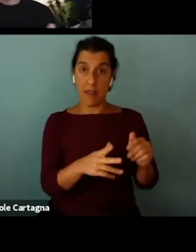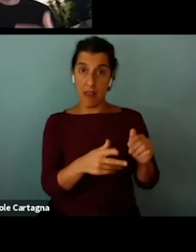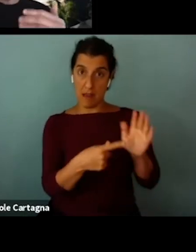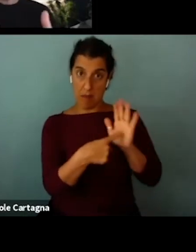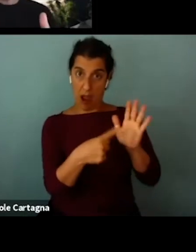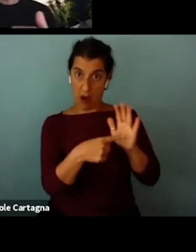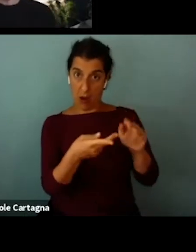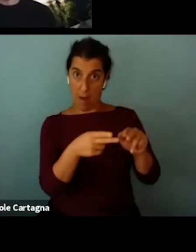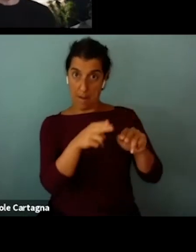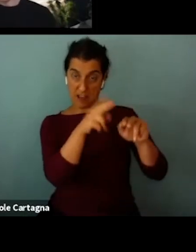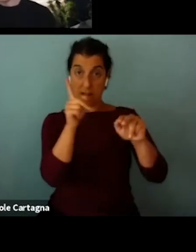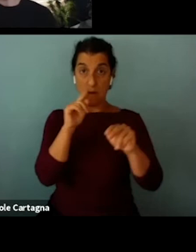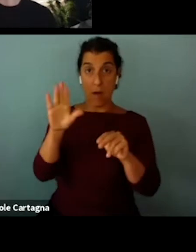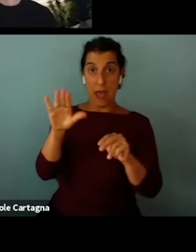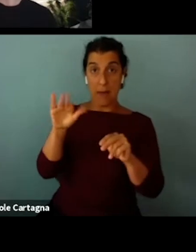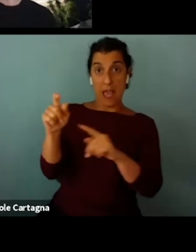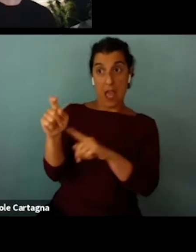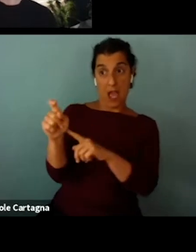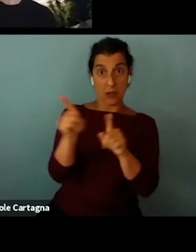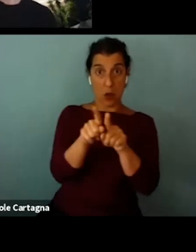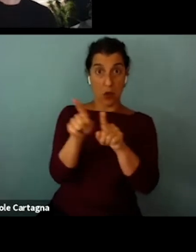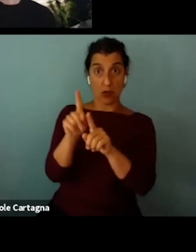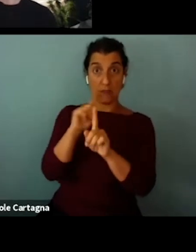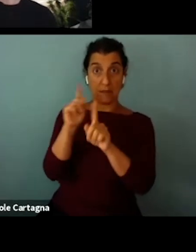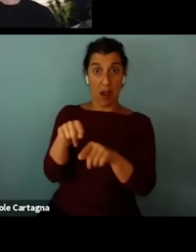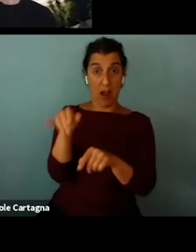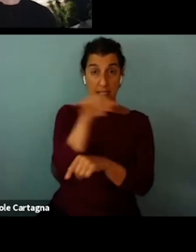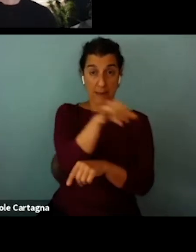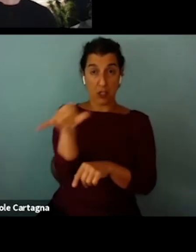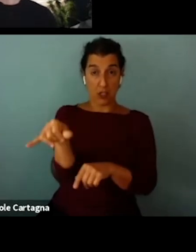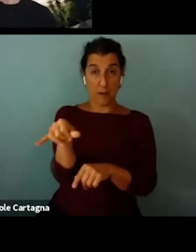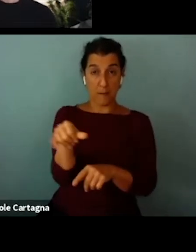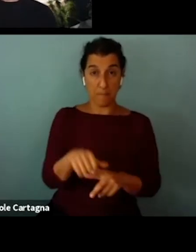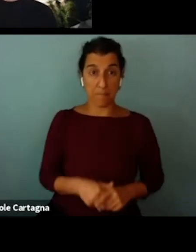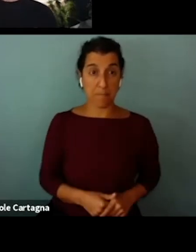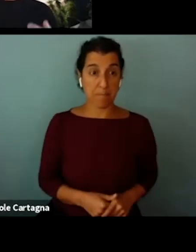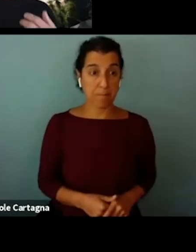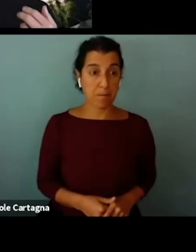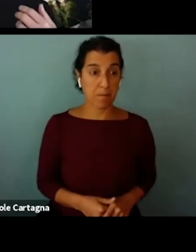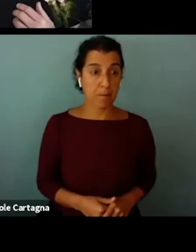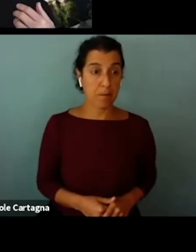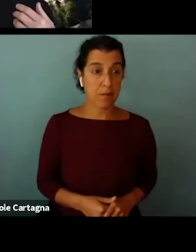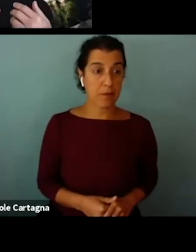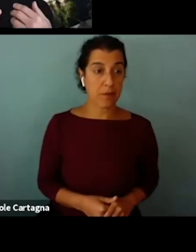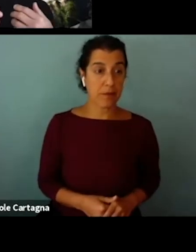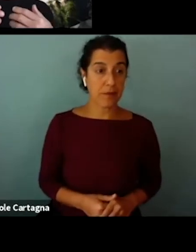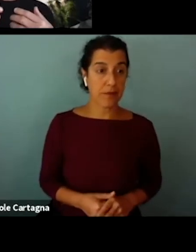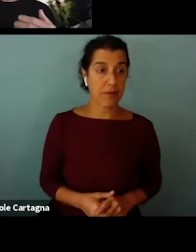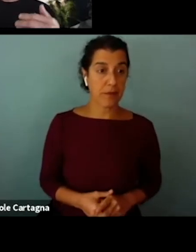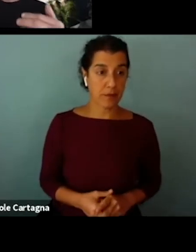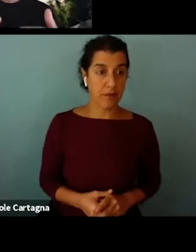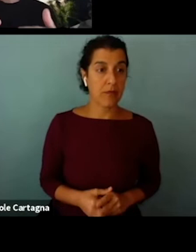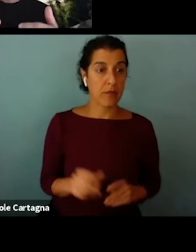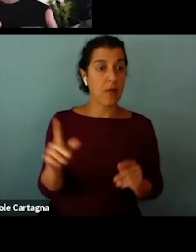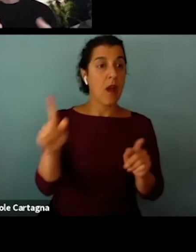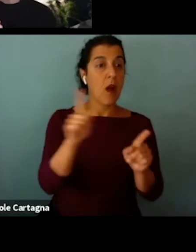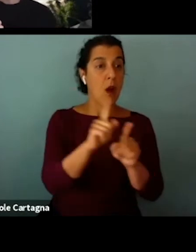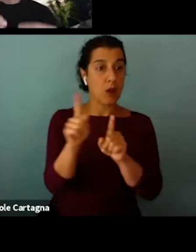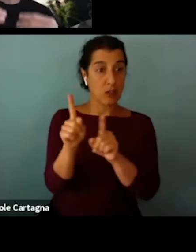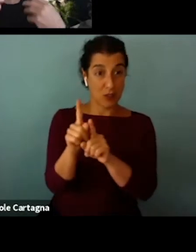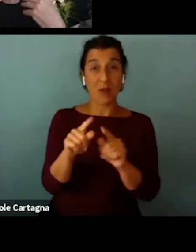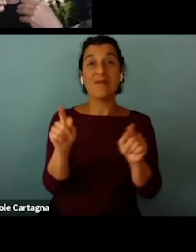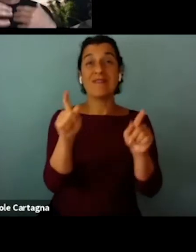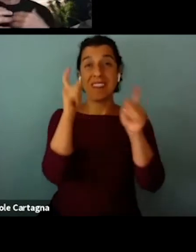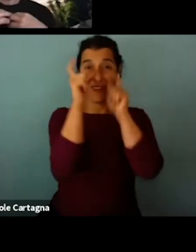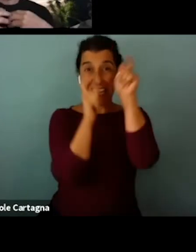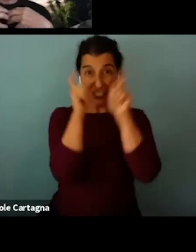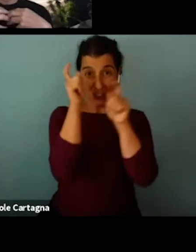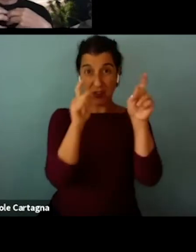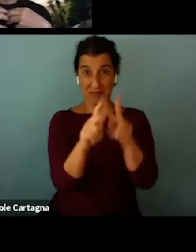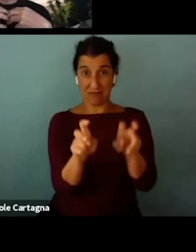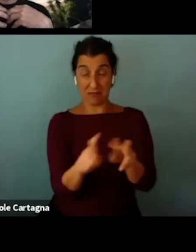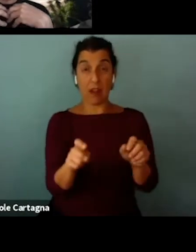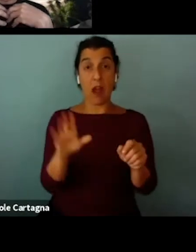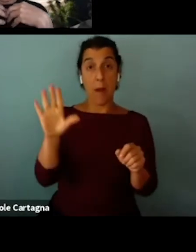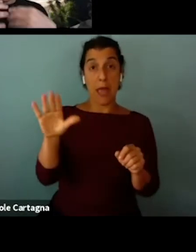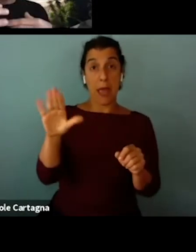respond in similar ways um so we also do facial expression analysis so baby x as she's watching